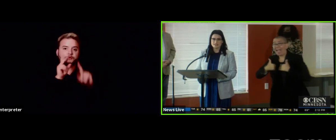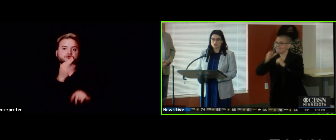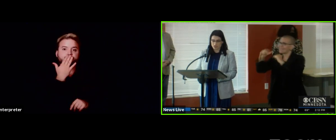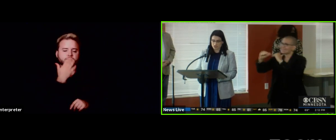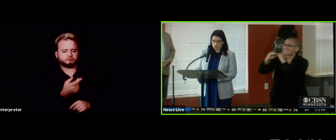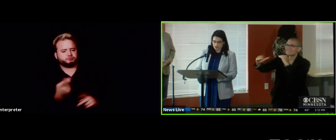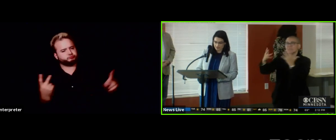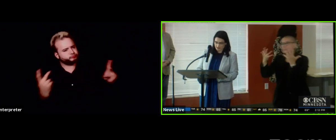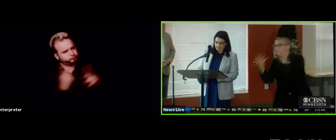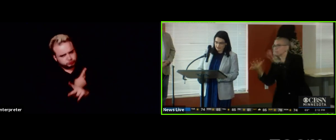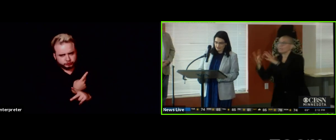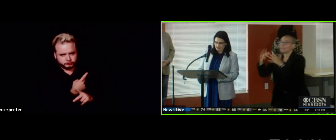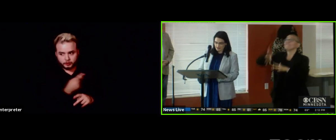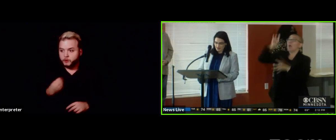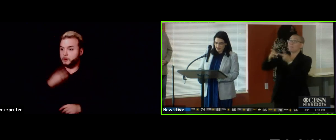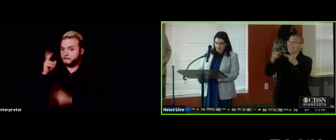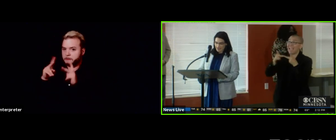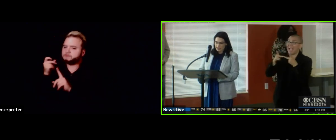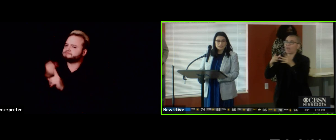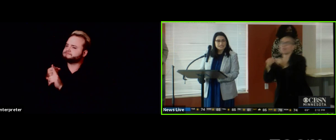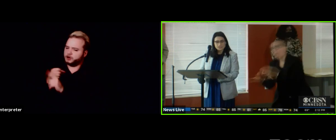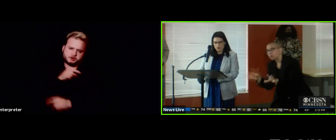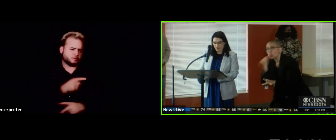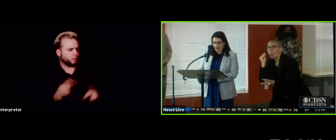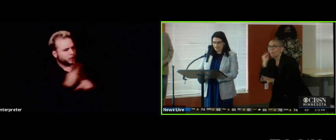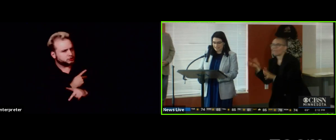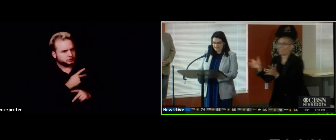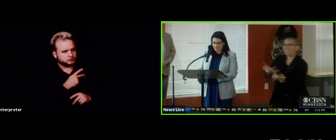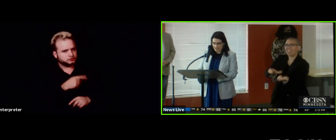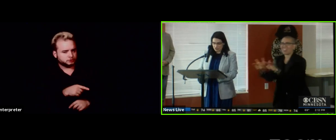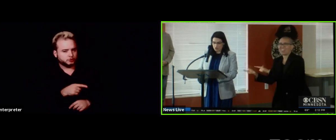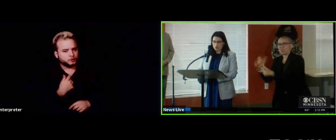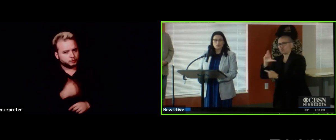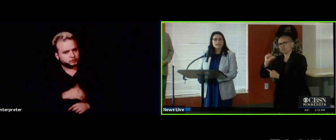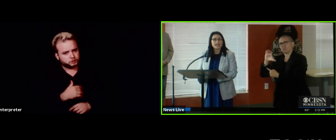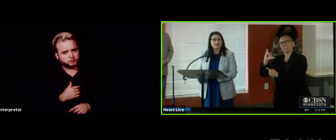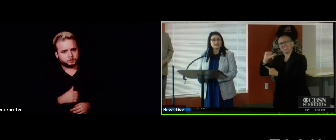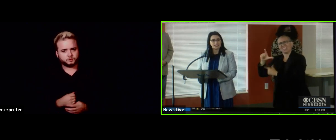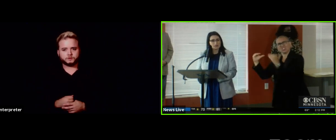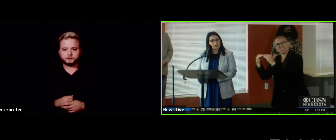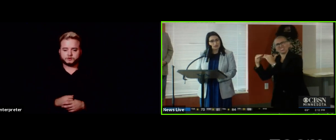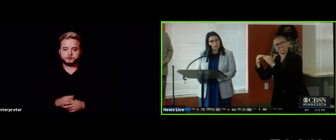racial justice and I'm pleased that we are acting today to do what we can to keep people